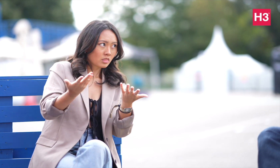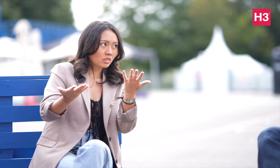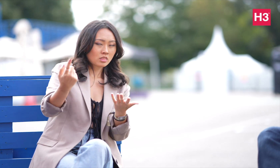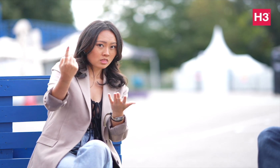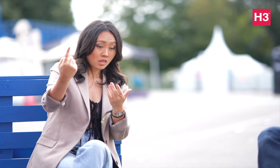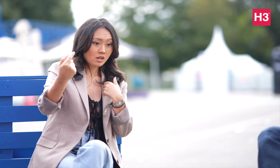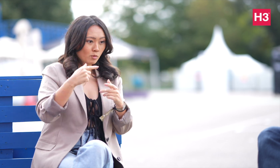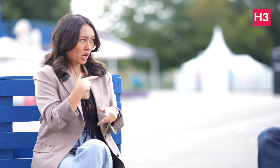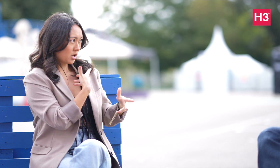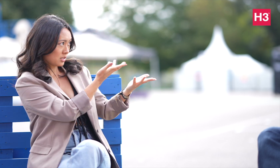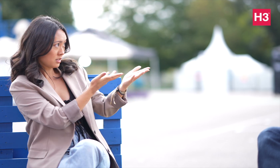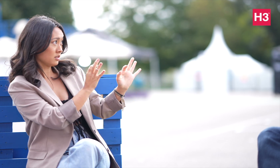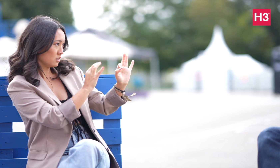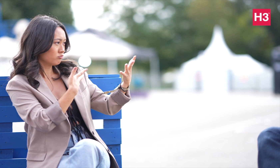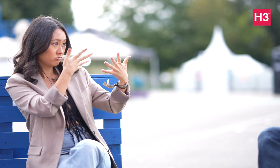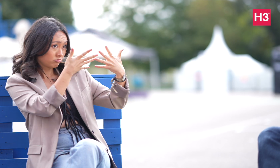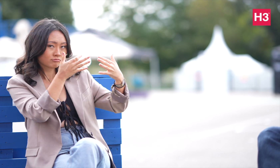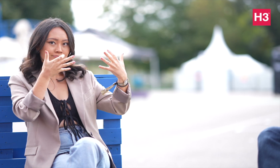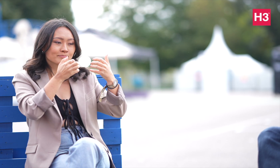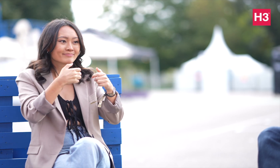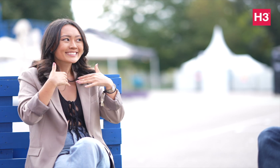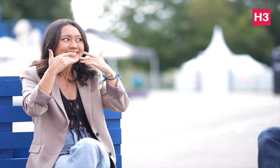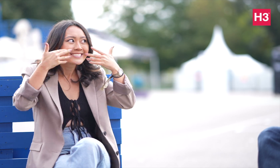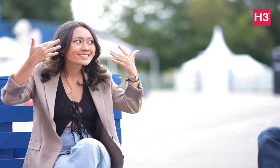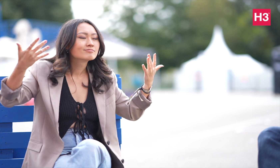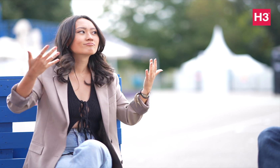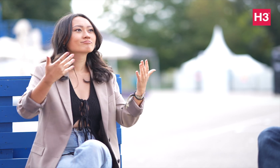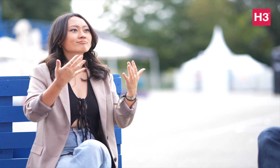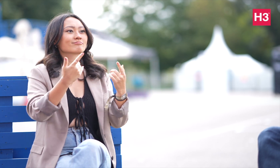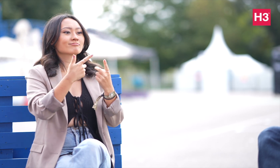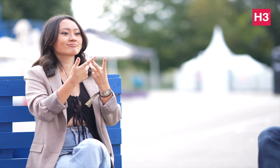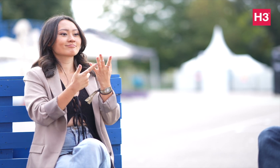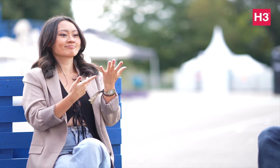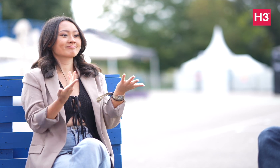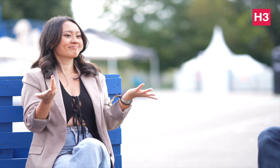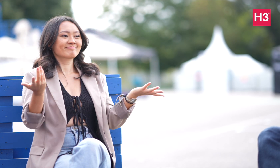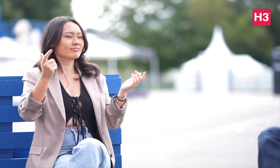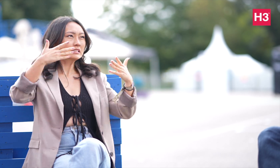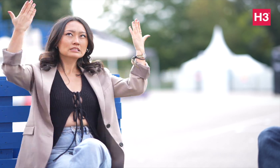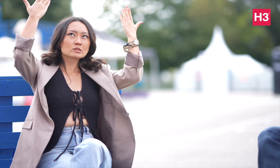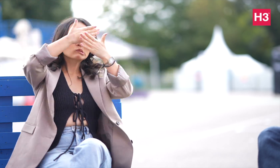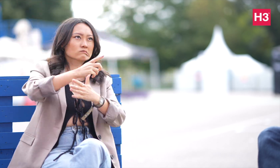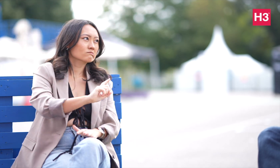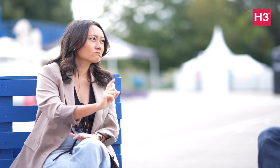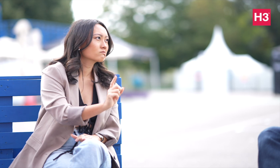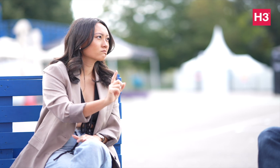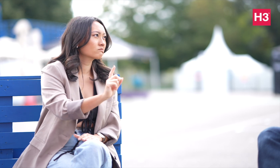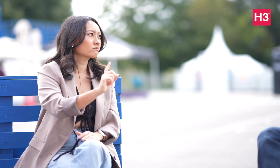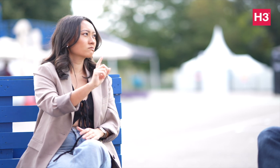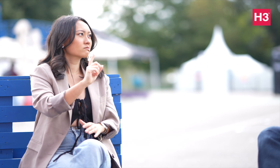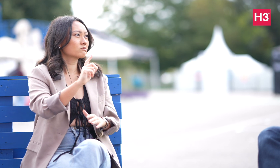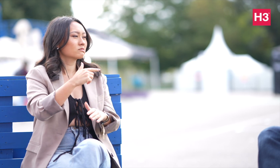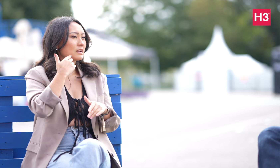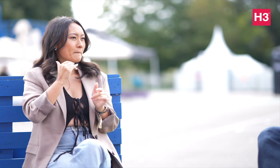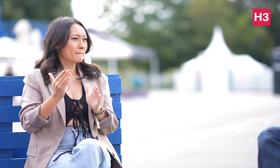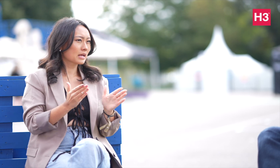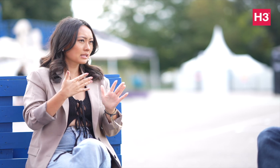working to build trust and friendly connections to ensure a smooth journey. I always keep timing in mind. I prefer to travel during daylight and